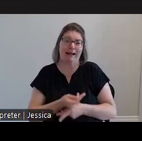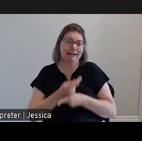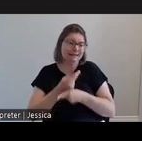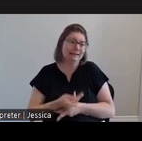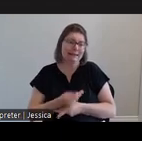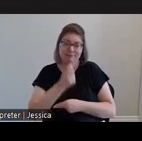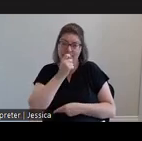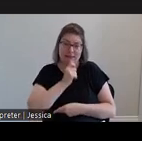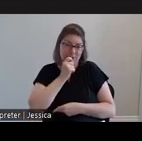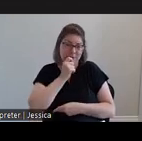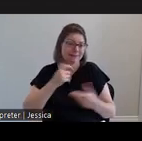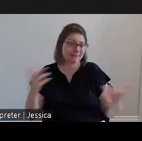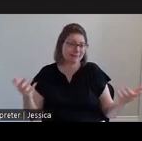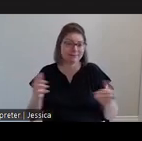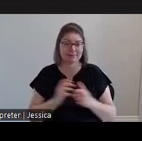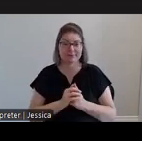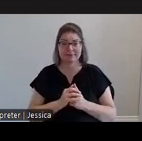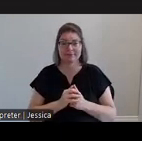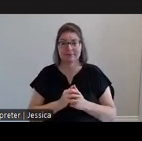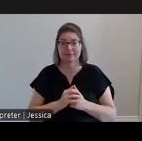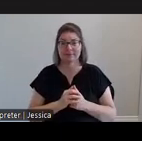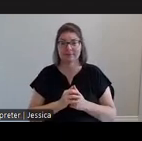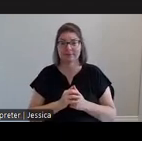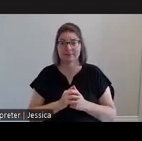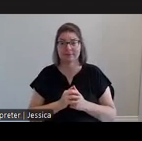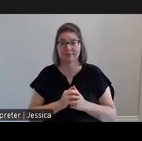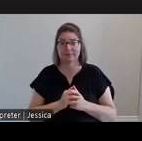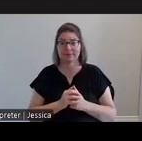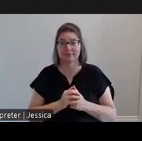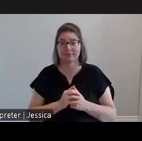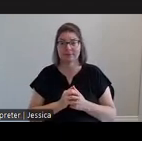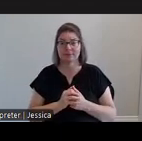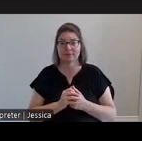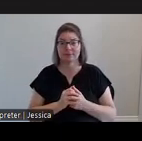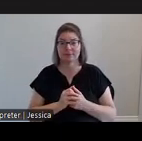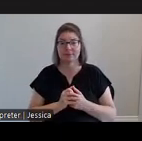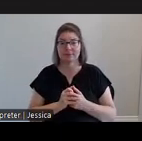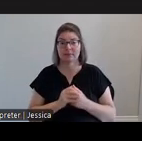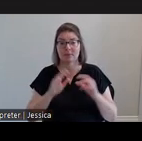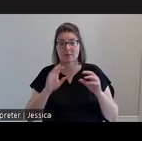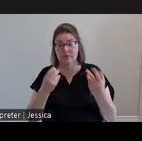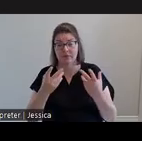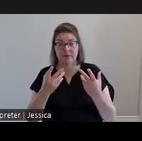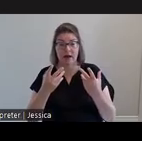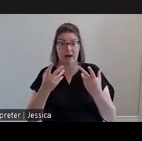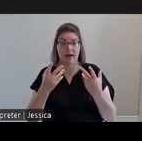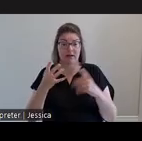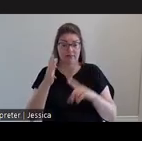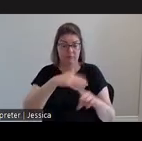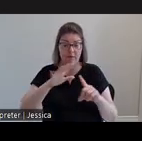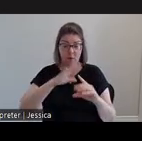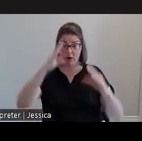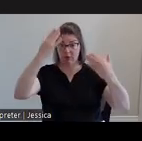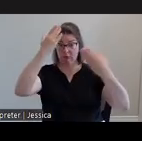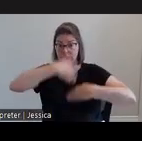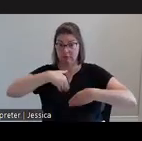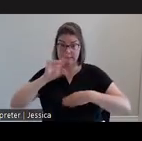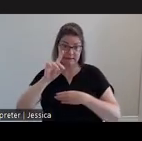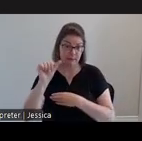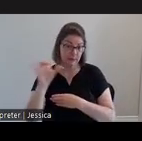and, you know, provide space for invisible disabilities. Um, You don't know what someone's experiences are,